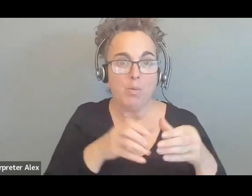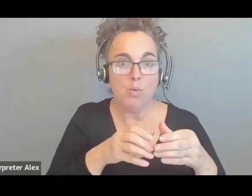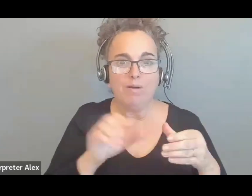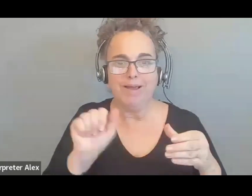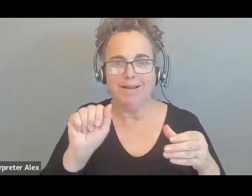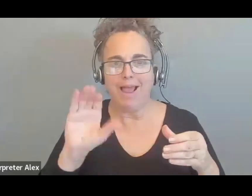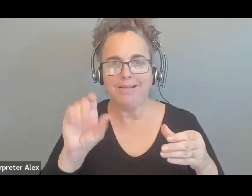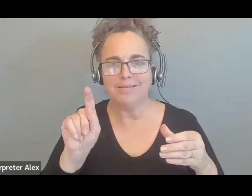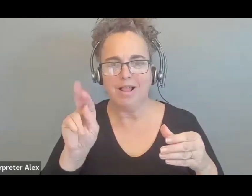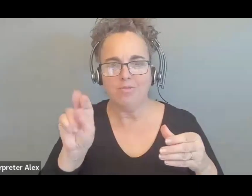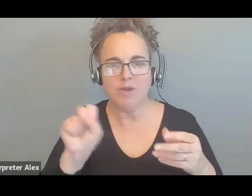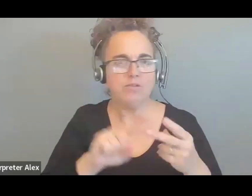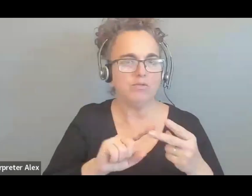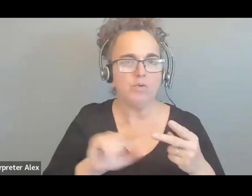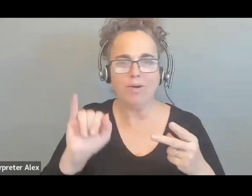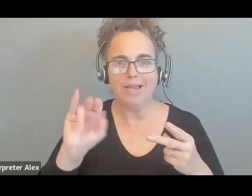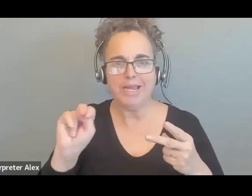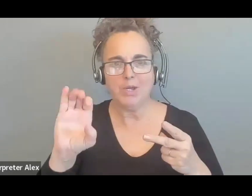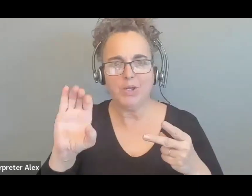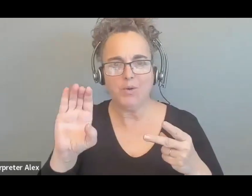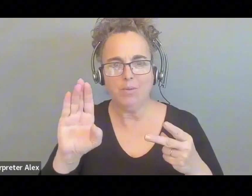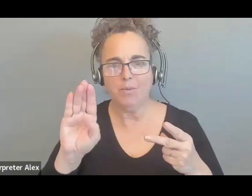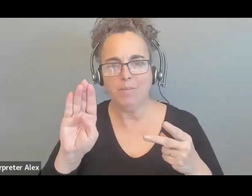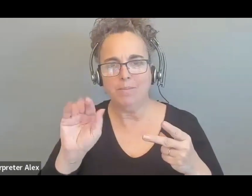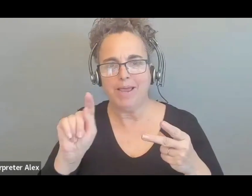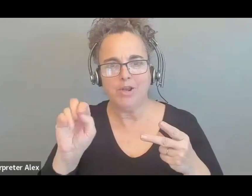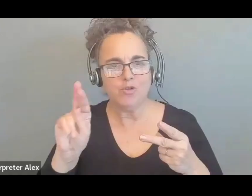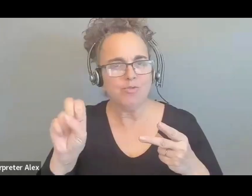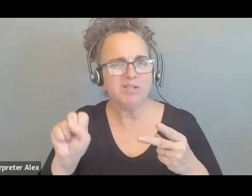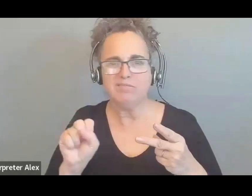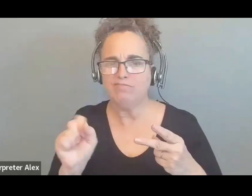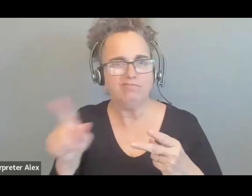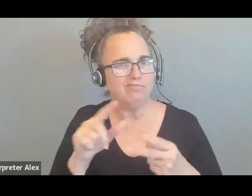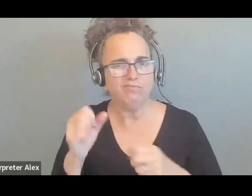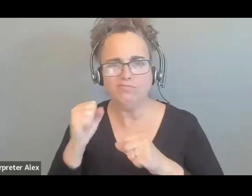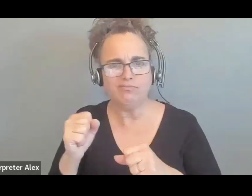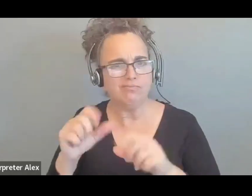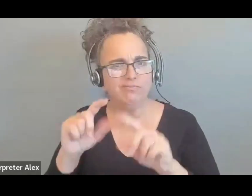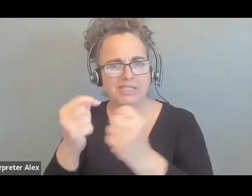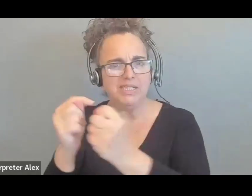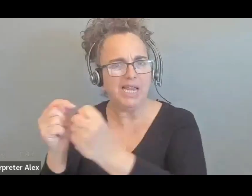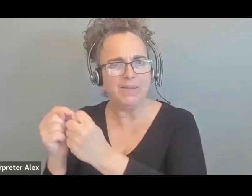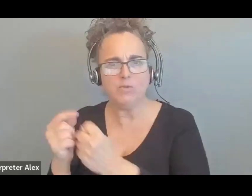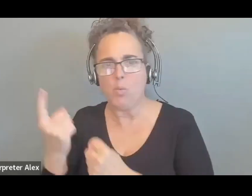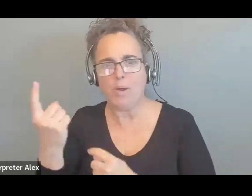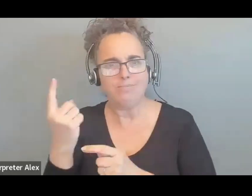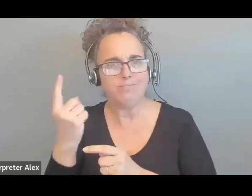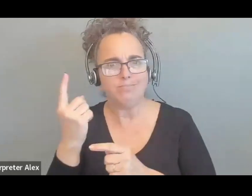really solid teams that they can, one of them is coming to the sessions and the other one is working